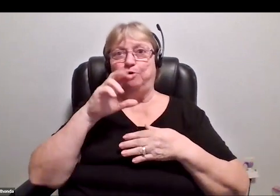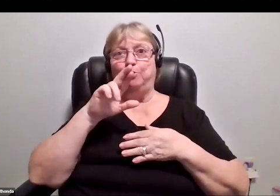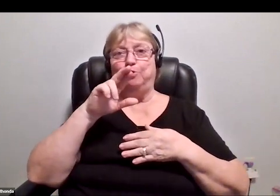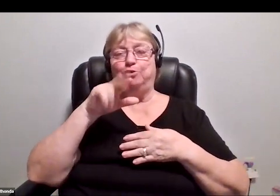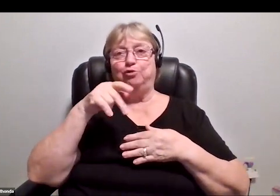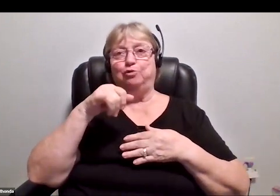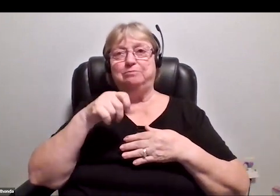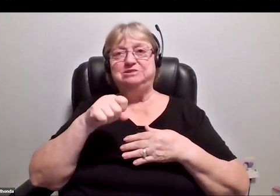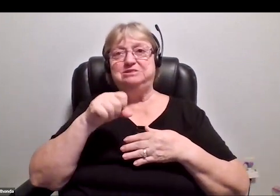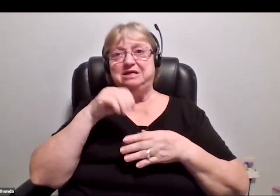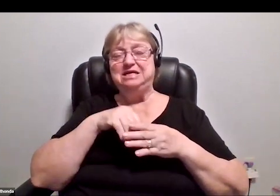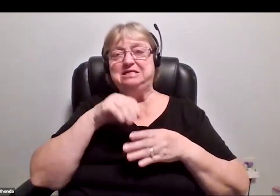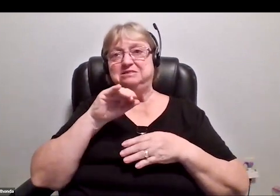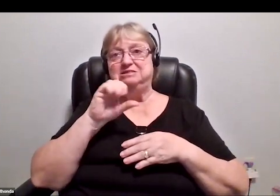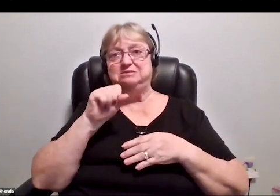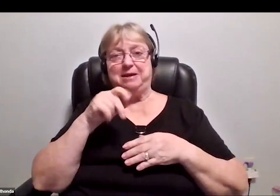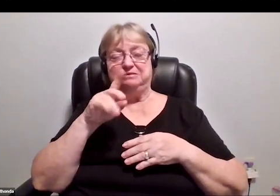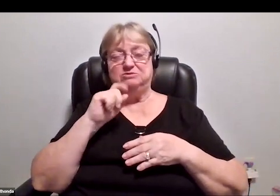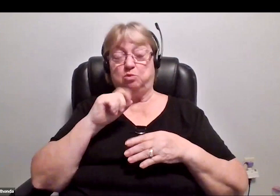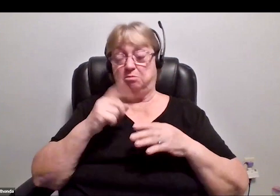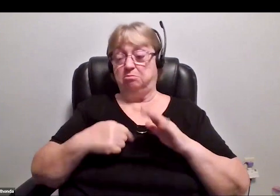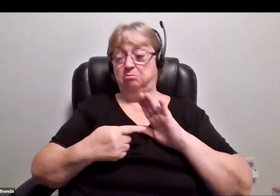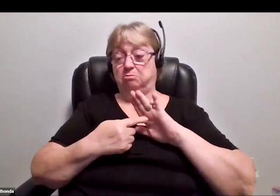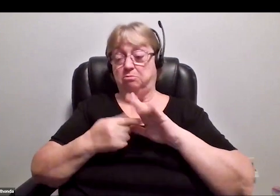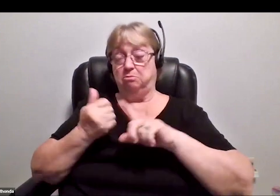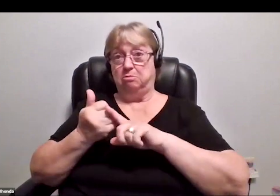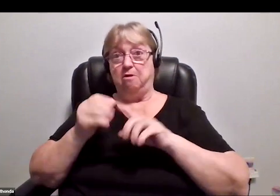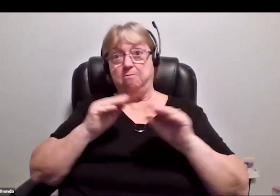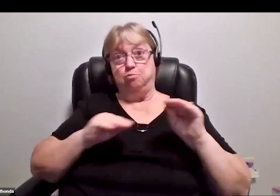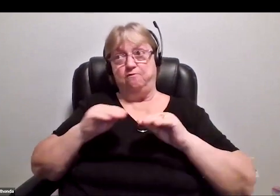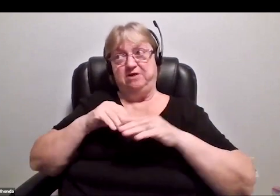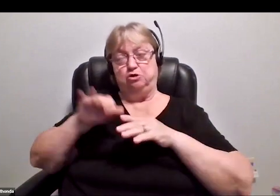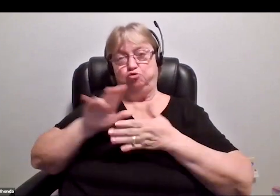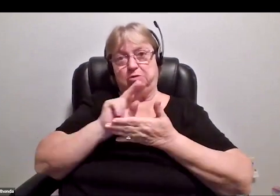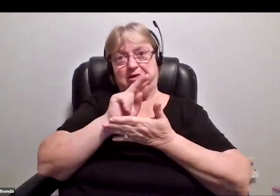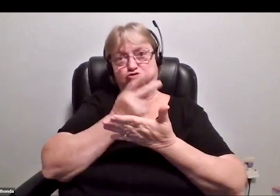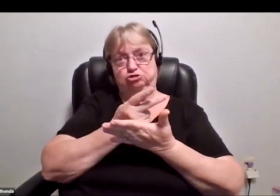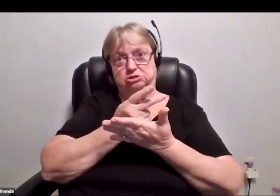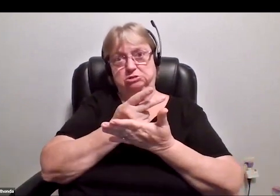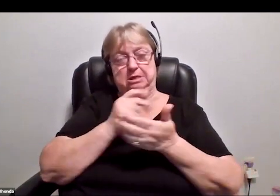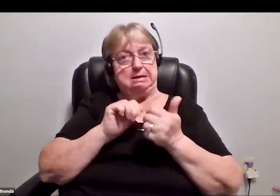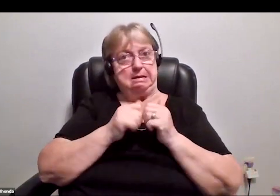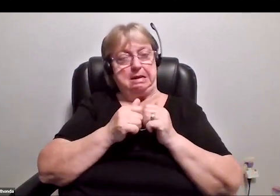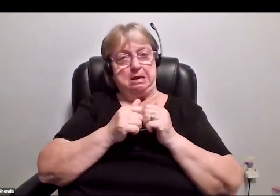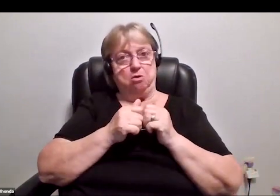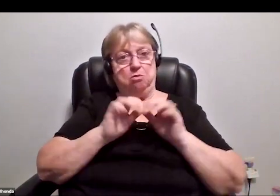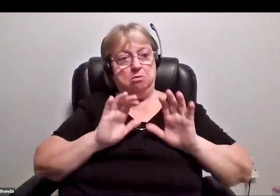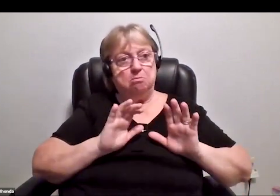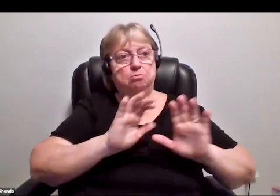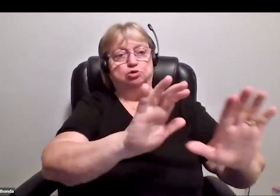where they show themselves moving around their kitchen by pushing off of different objects.